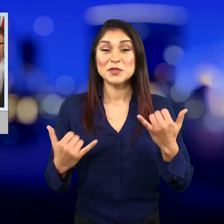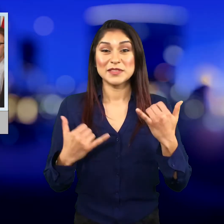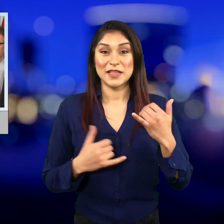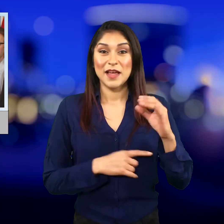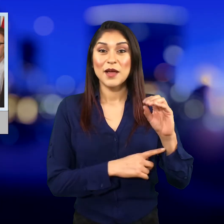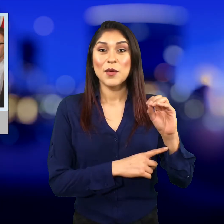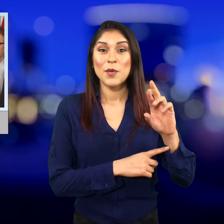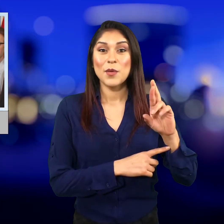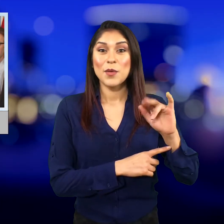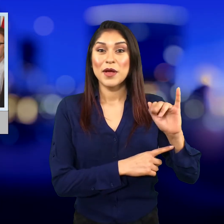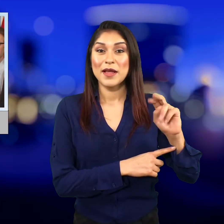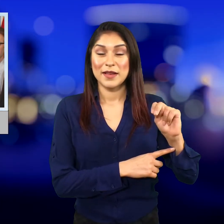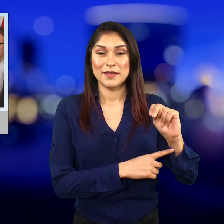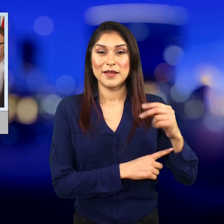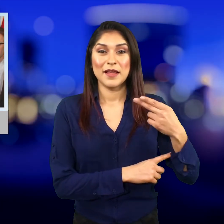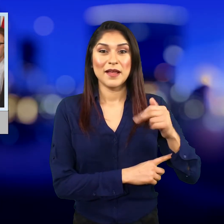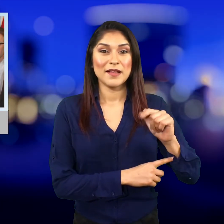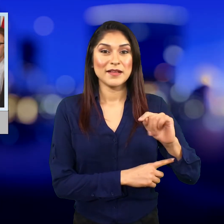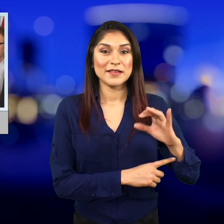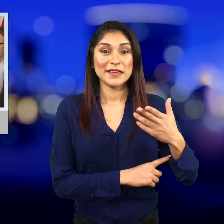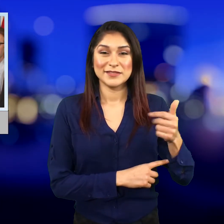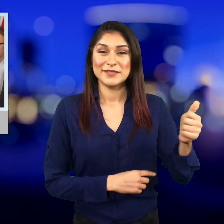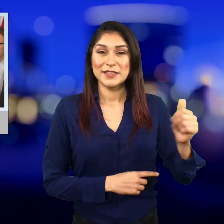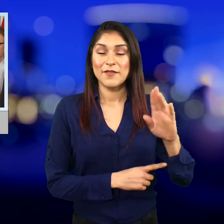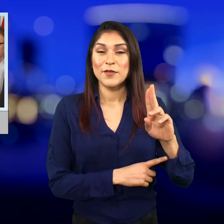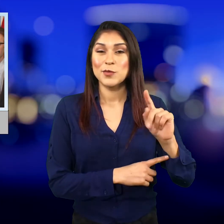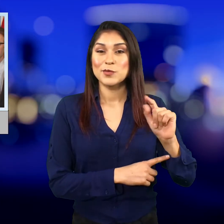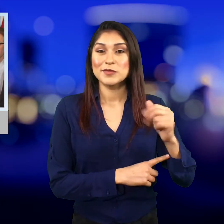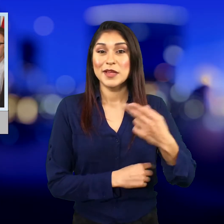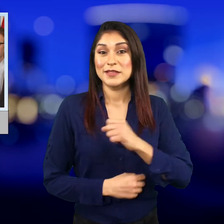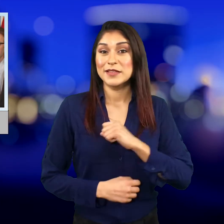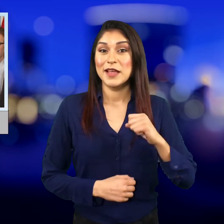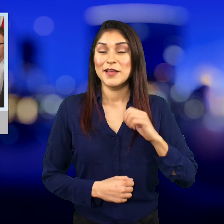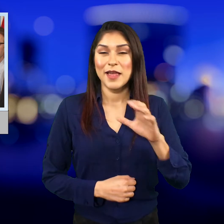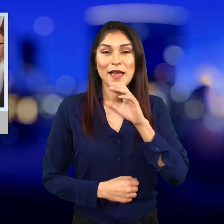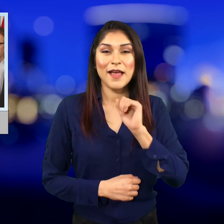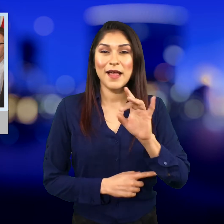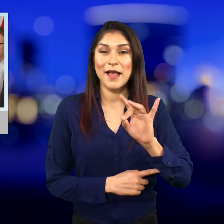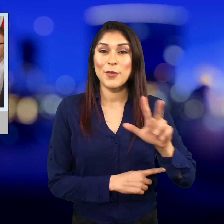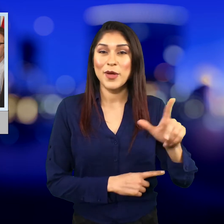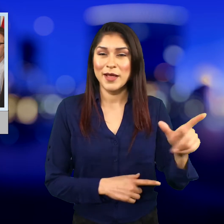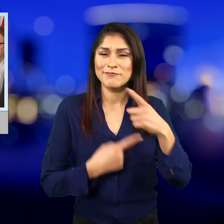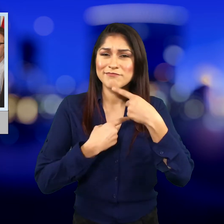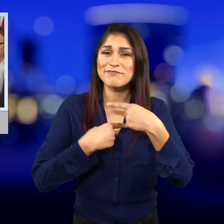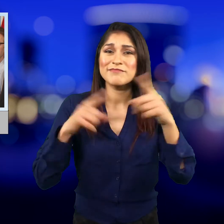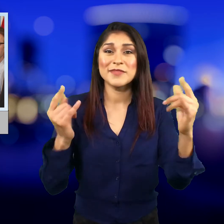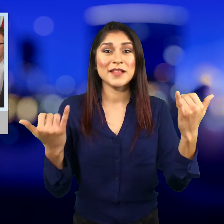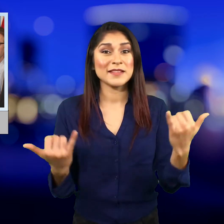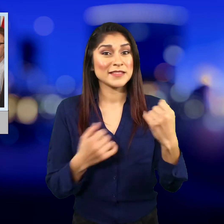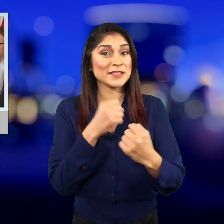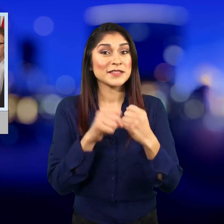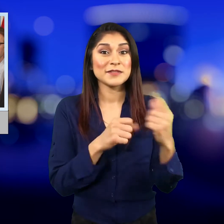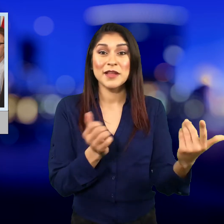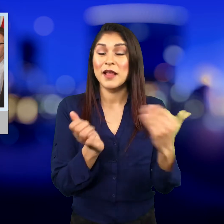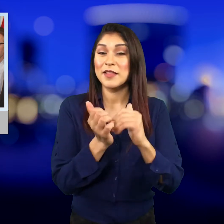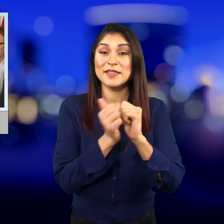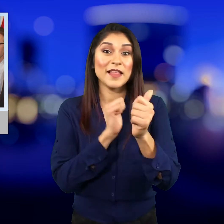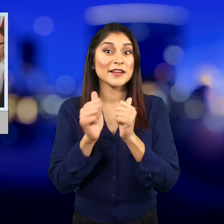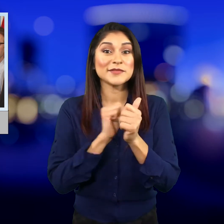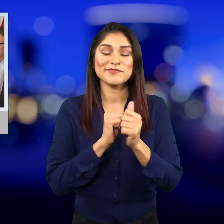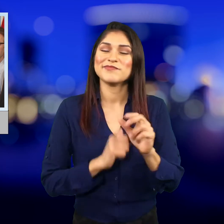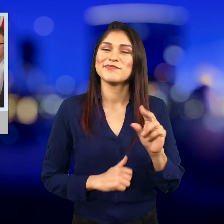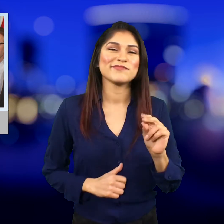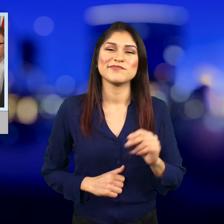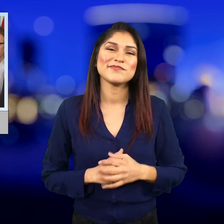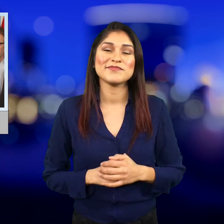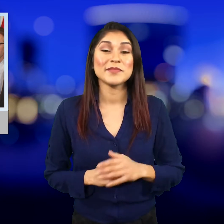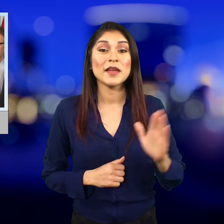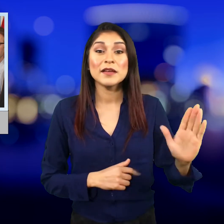Utah Senator Orrin Hatch announced Tuesday that he won't seek re-election this year.